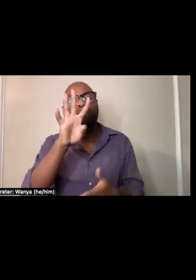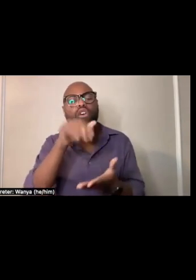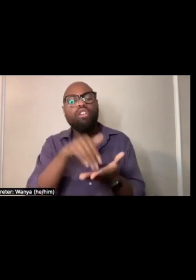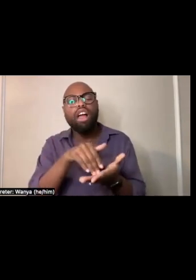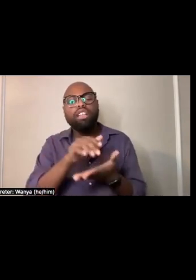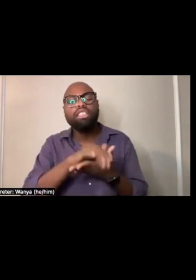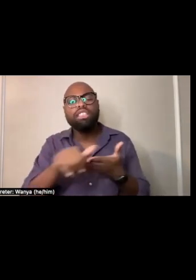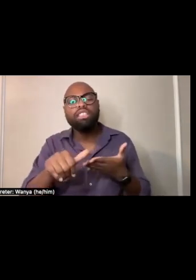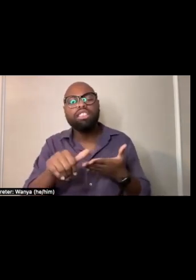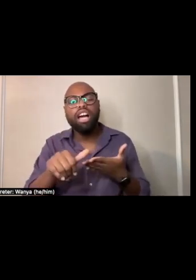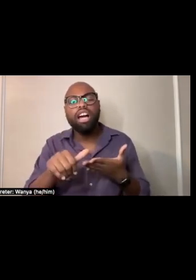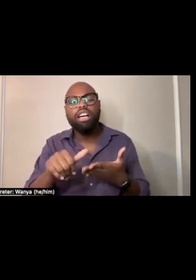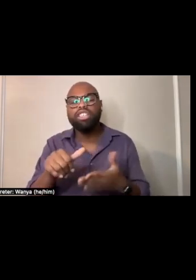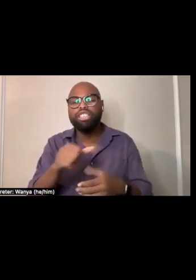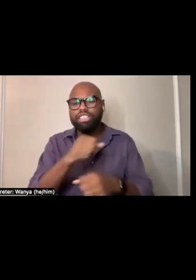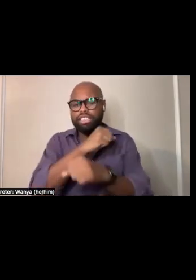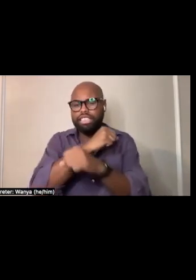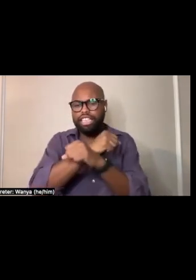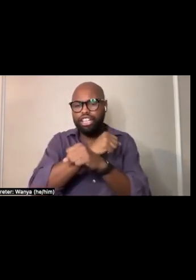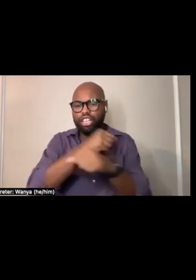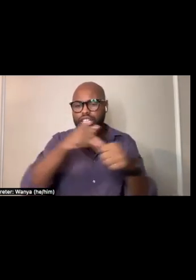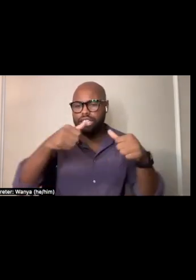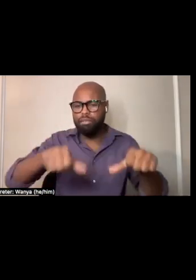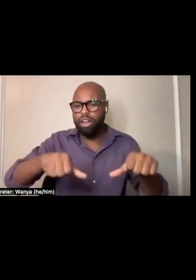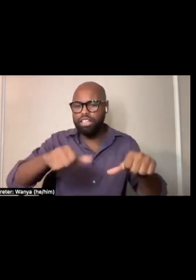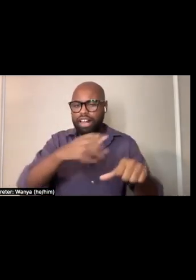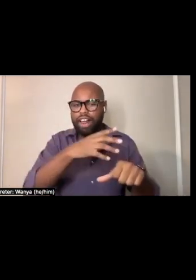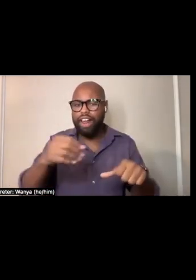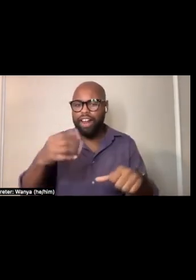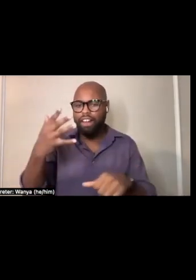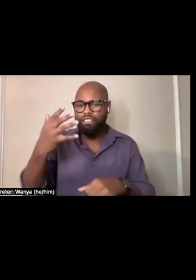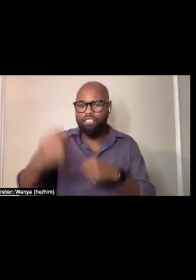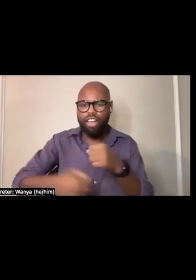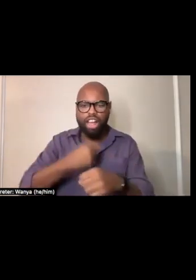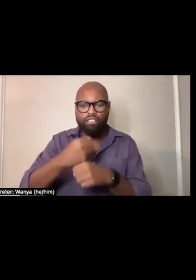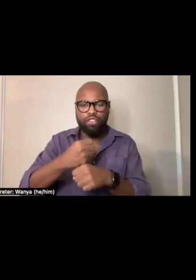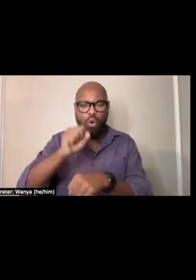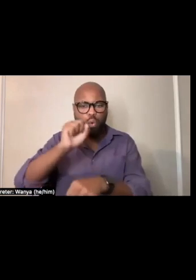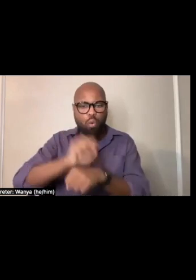security deposit and a five-year work record and